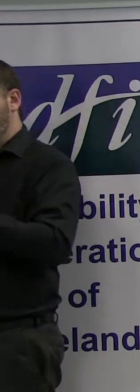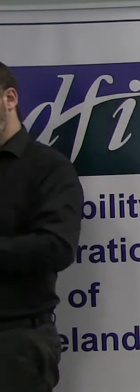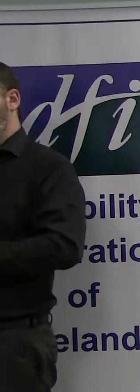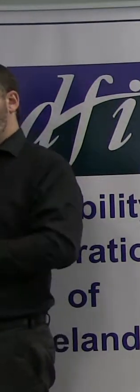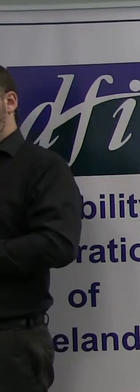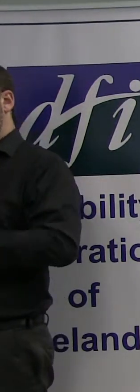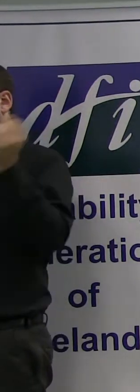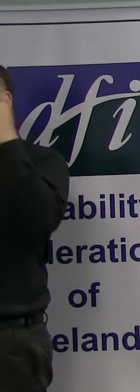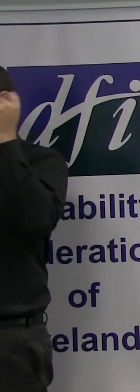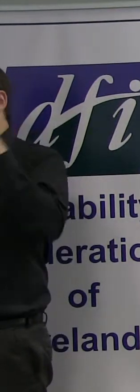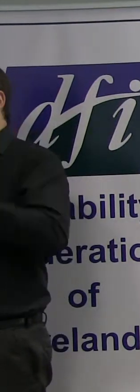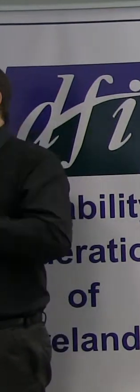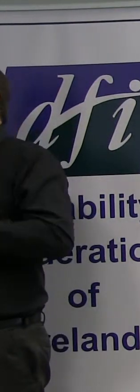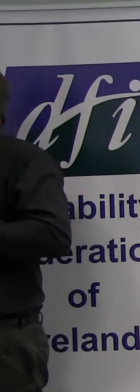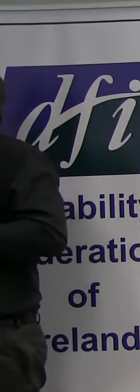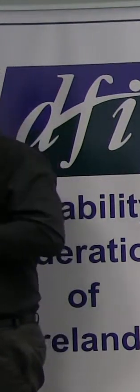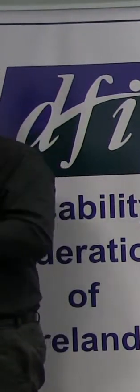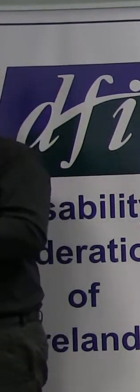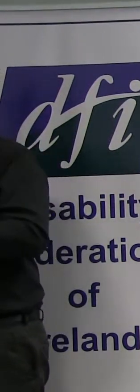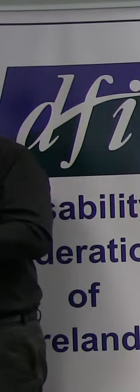like the word now because I think it's very protective of good people doing